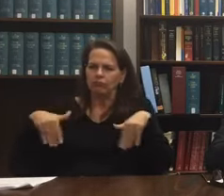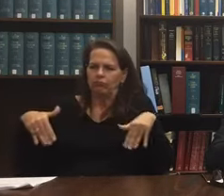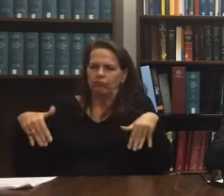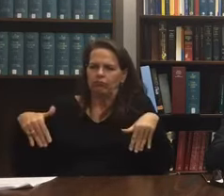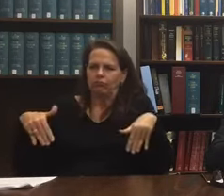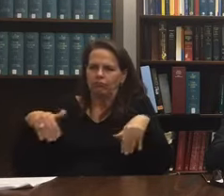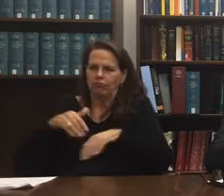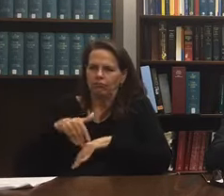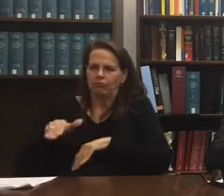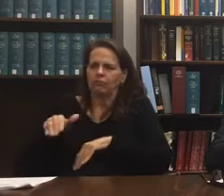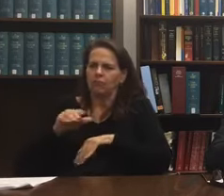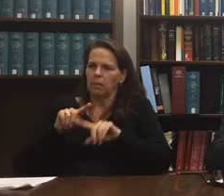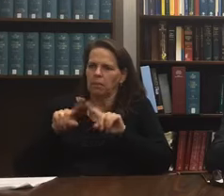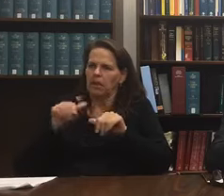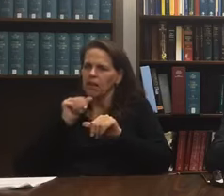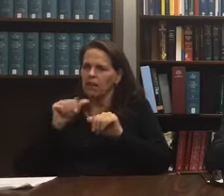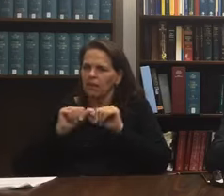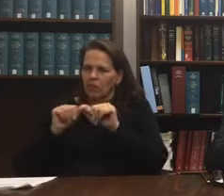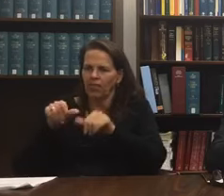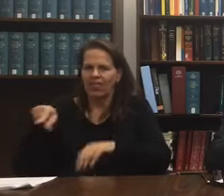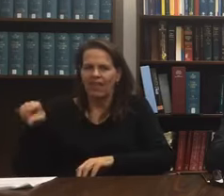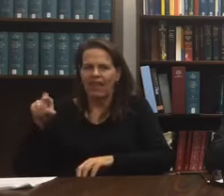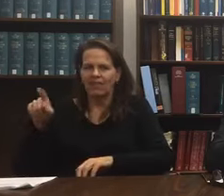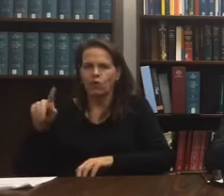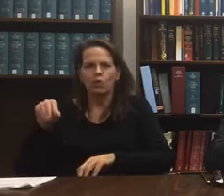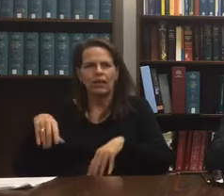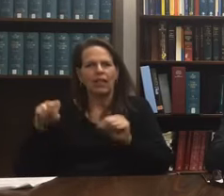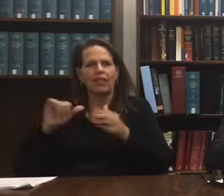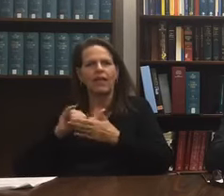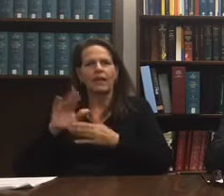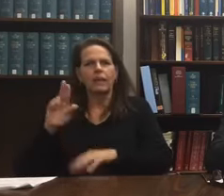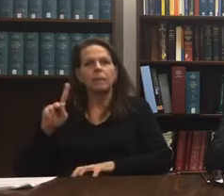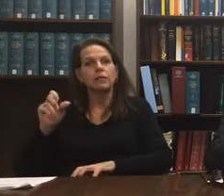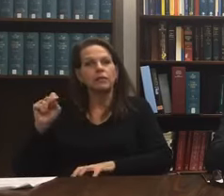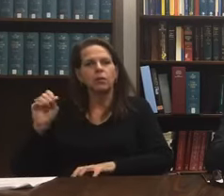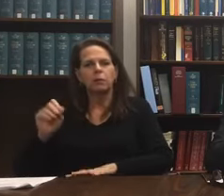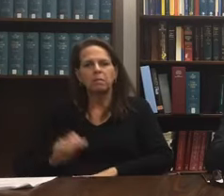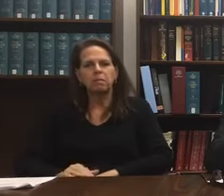continuing them and that's something they have to take home so thank you